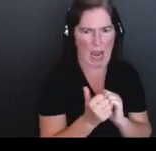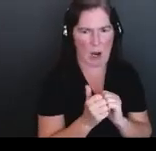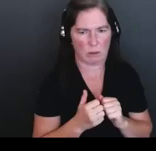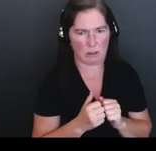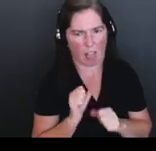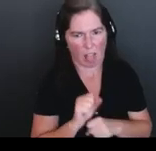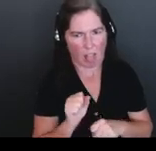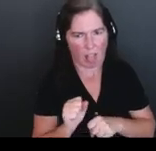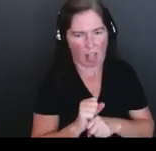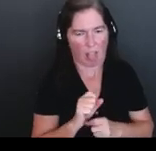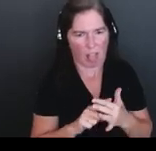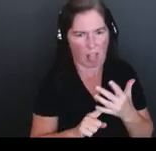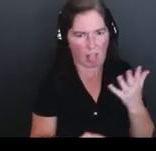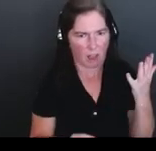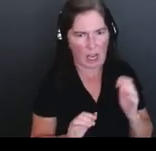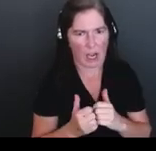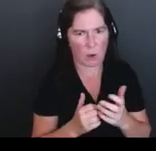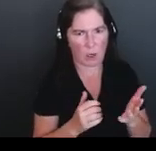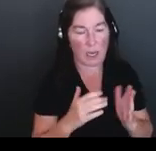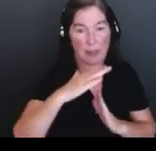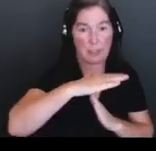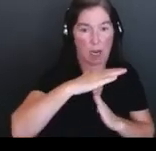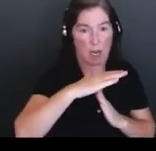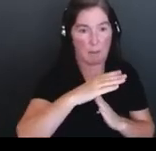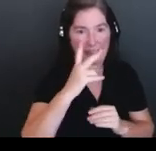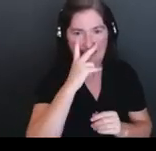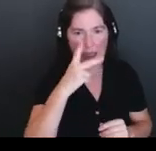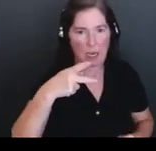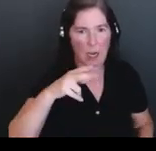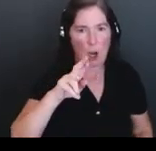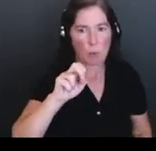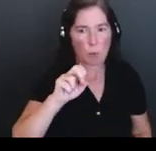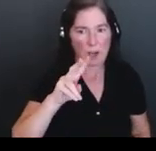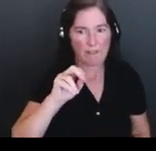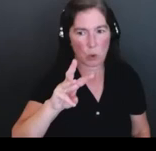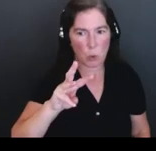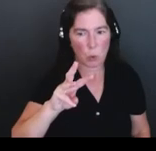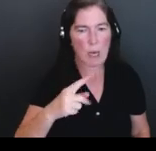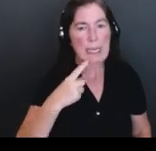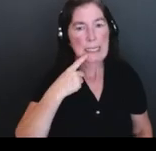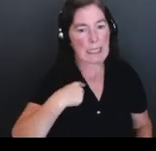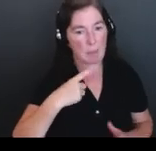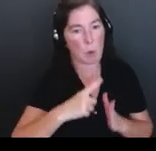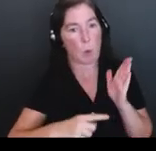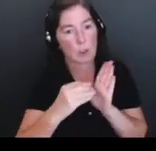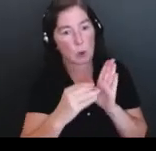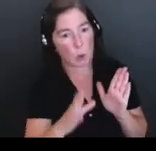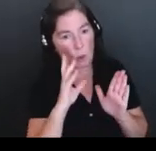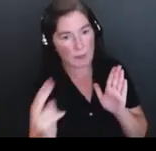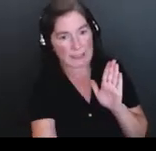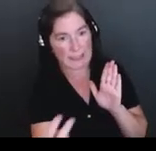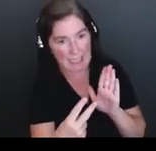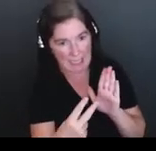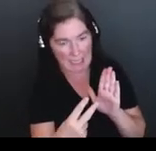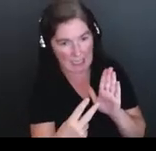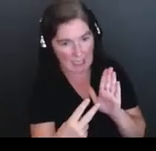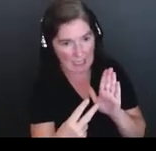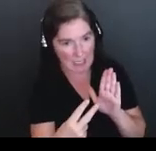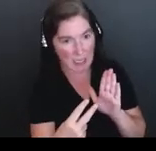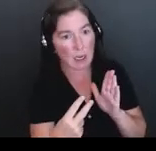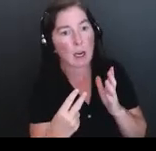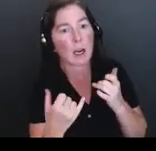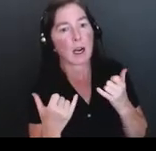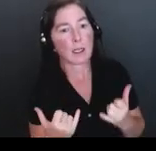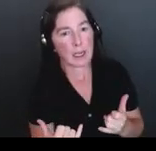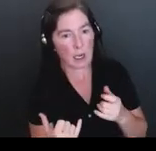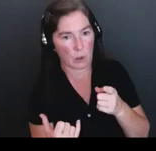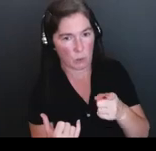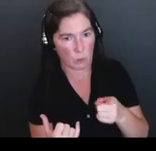From here, the first time I made a quiz in Teams, I was, I just kept looking around thinking now how in the world do I get it back into the Team?